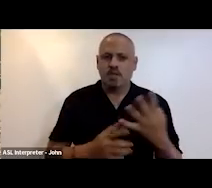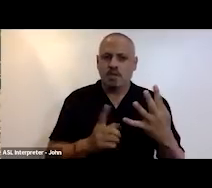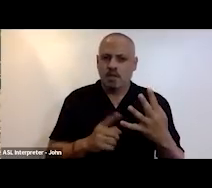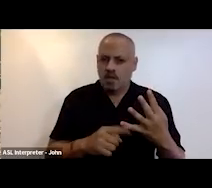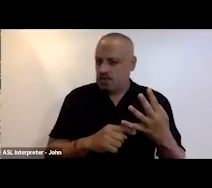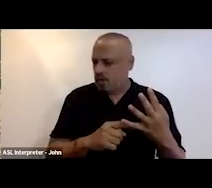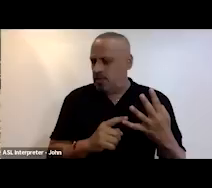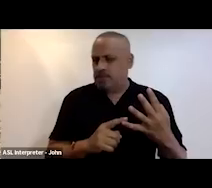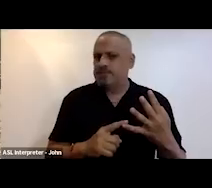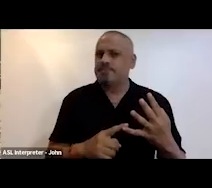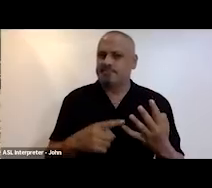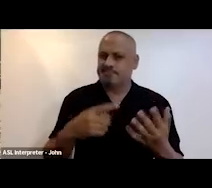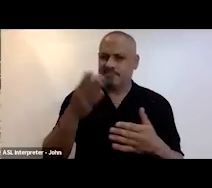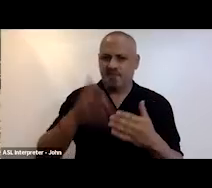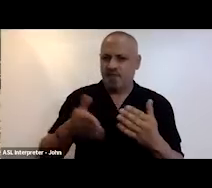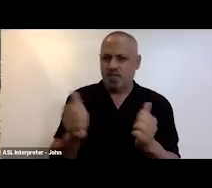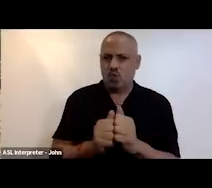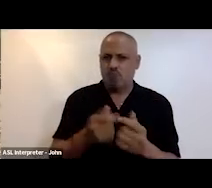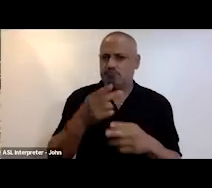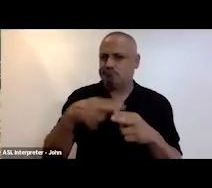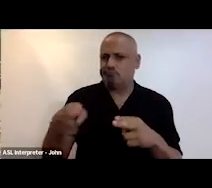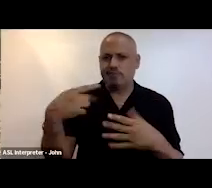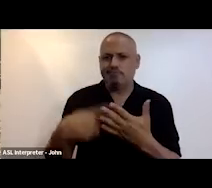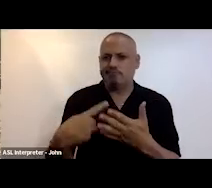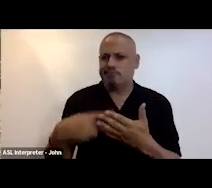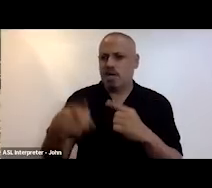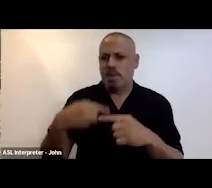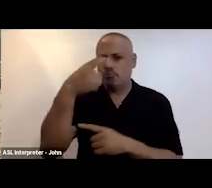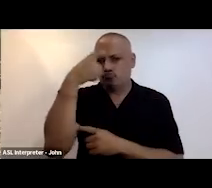And then I'll conclude with a brief discussion on trauma-informed housing.